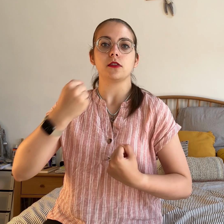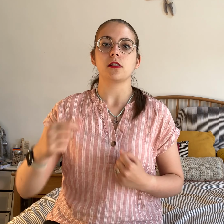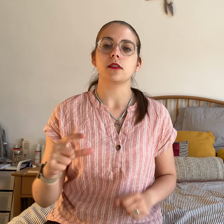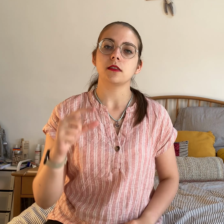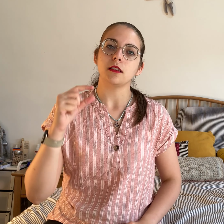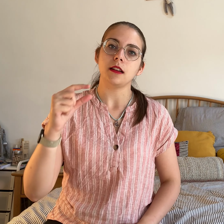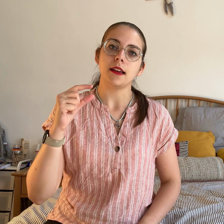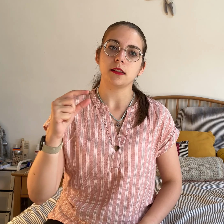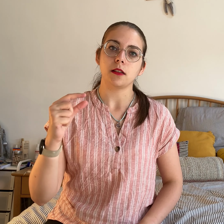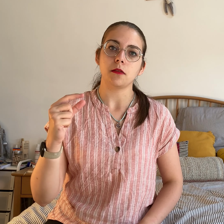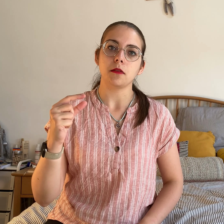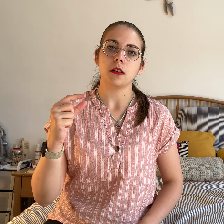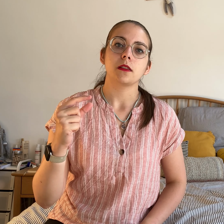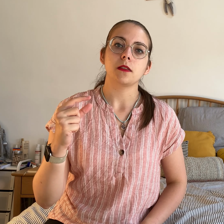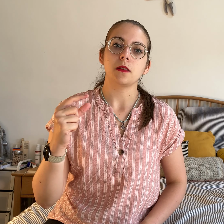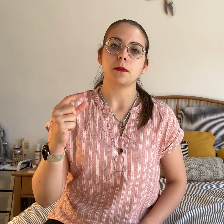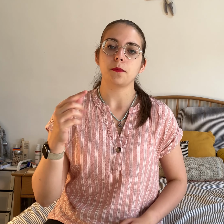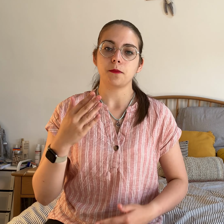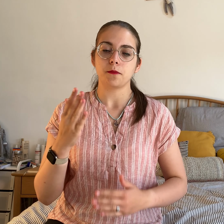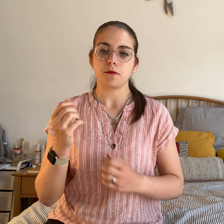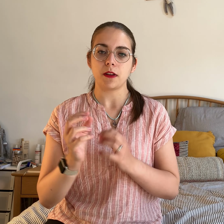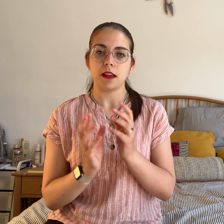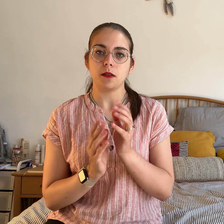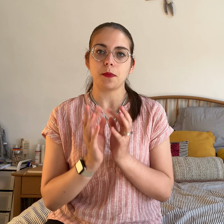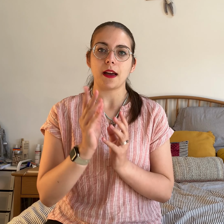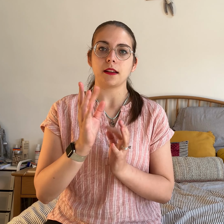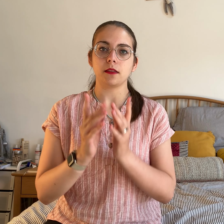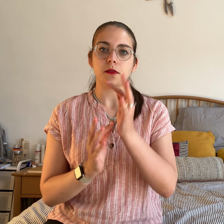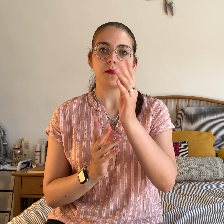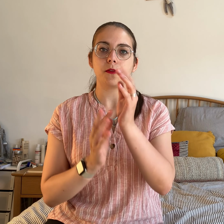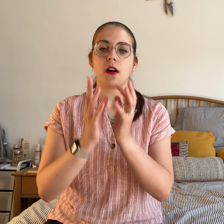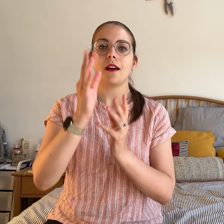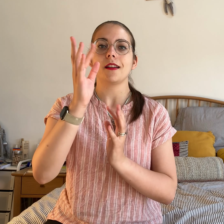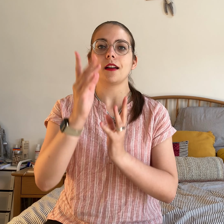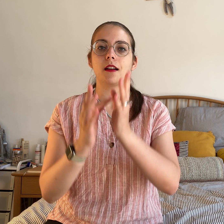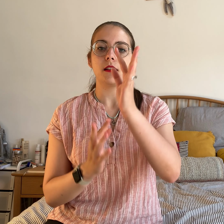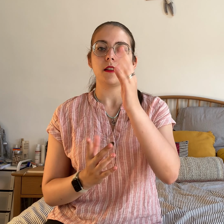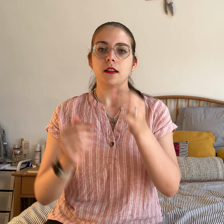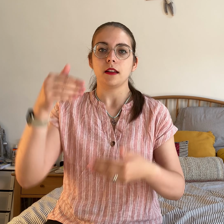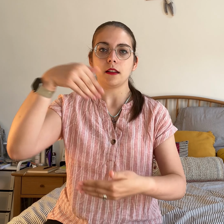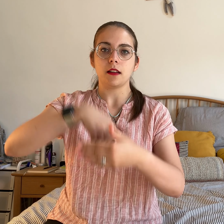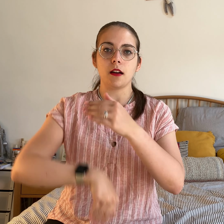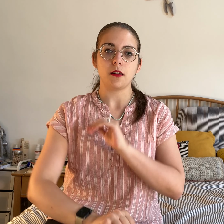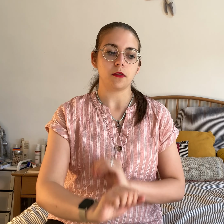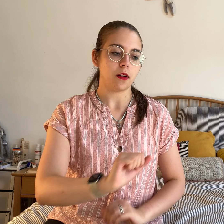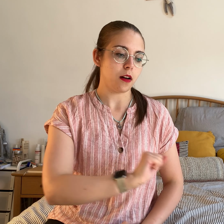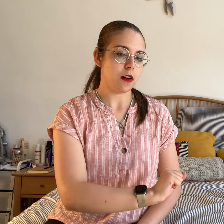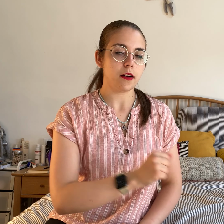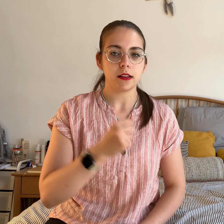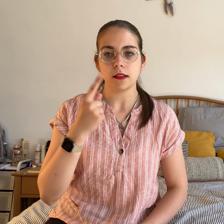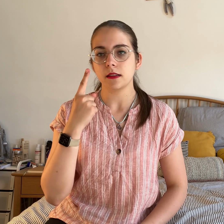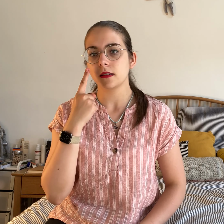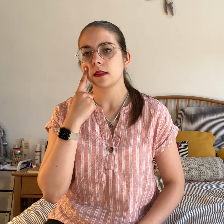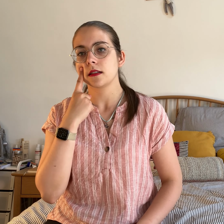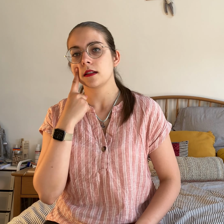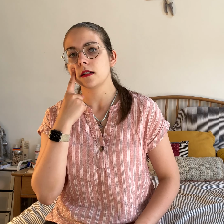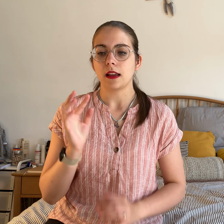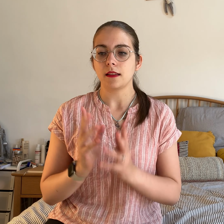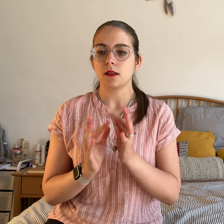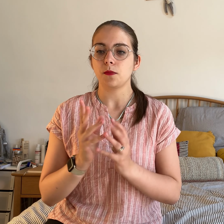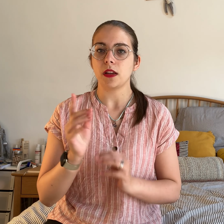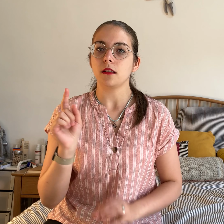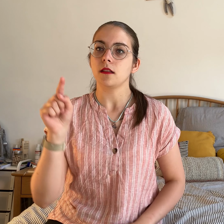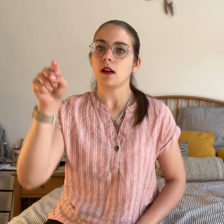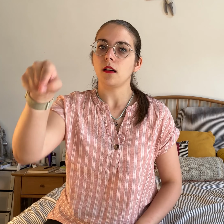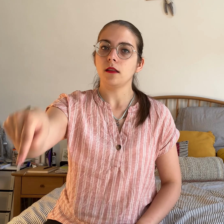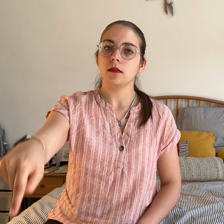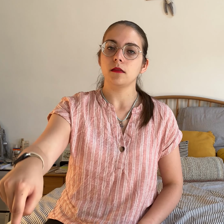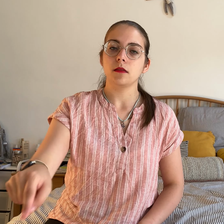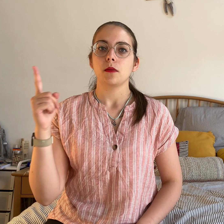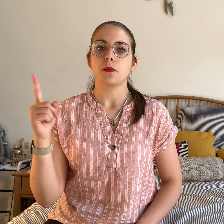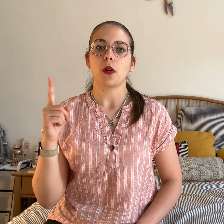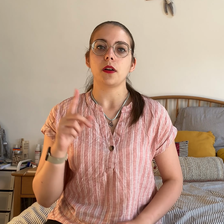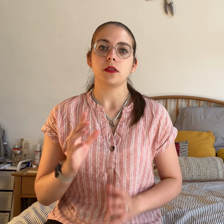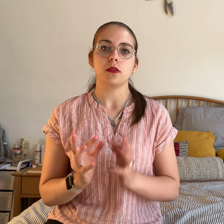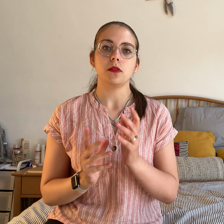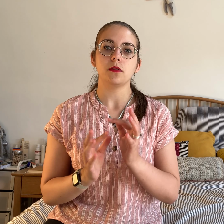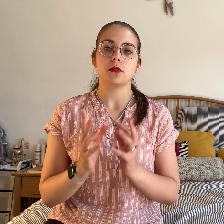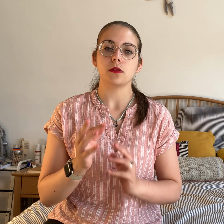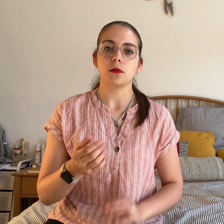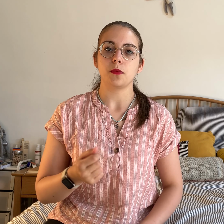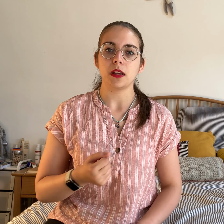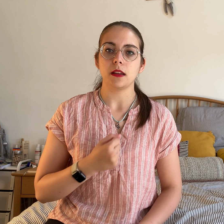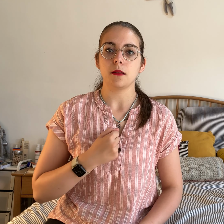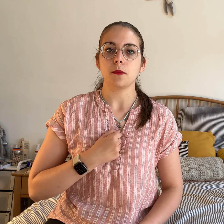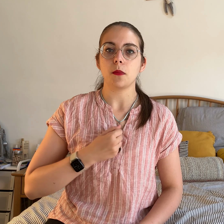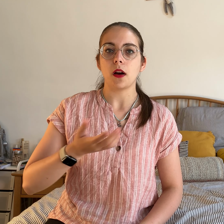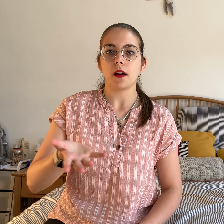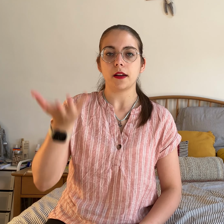just a little to bring back the fire in her eyes. That's been gone, but it used to be mine.